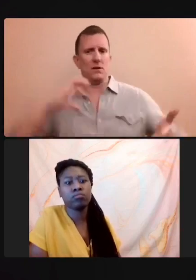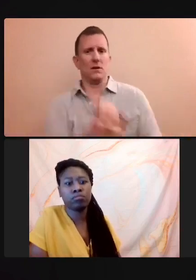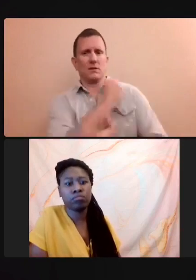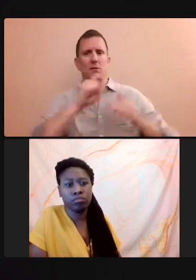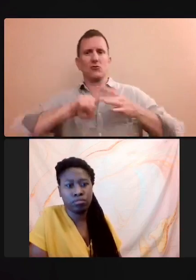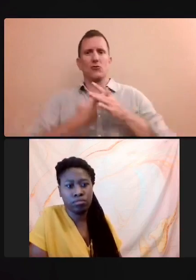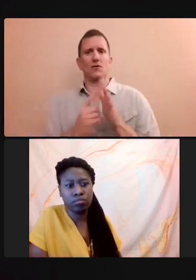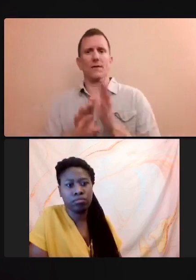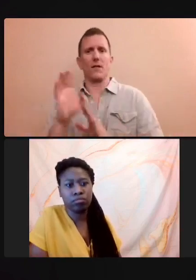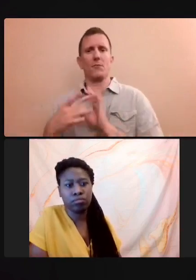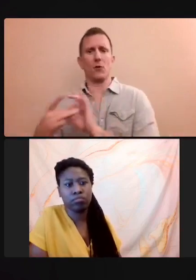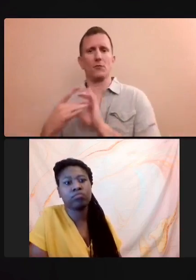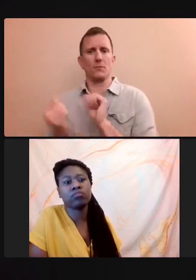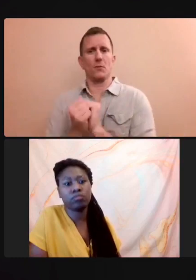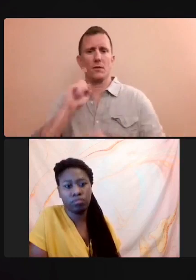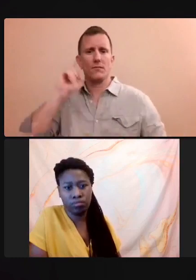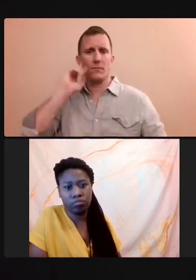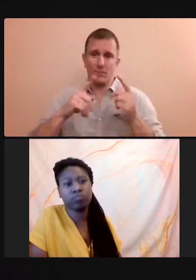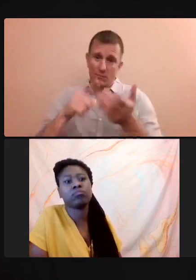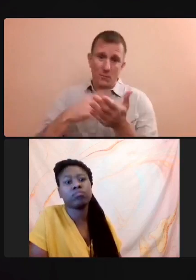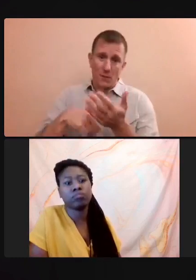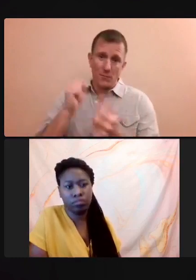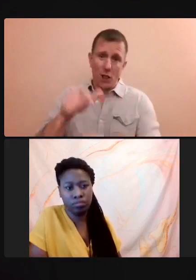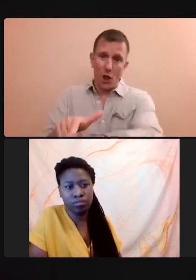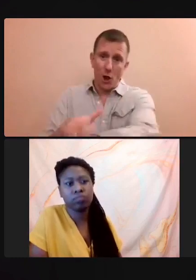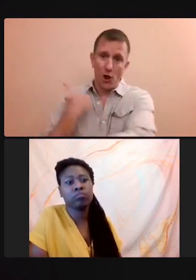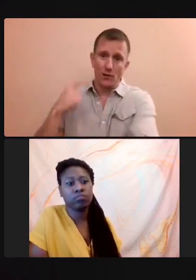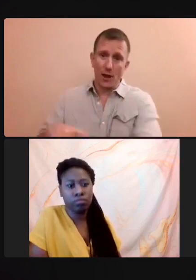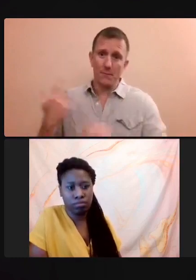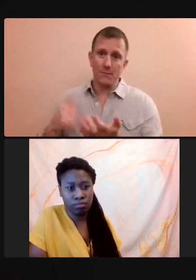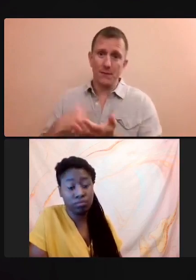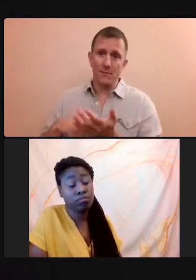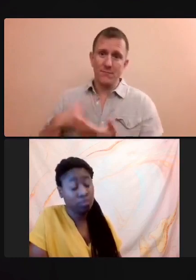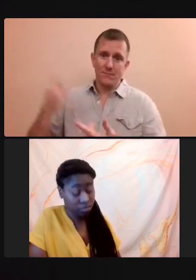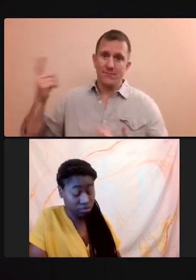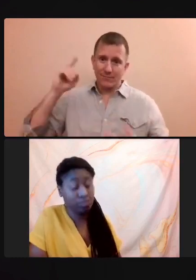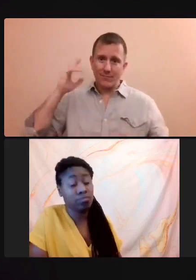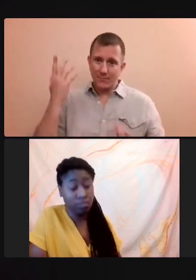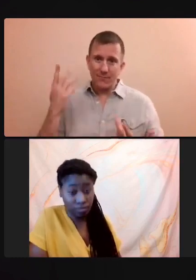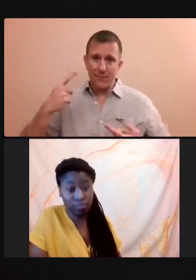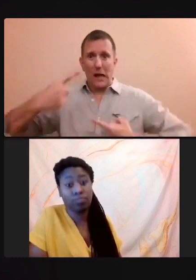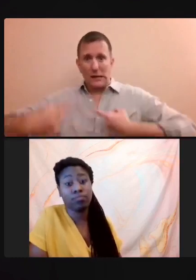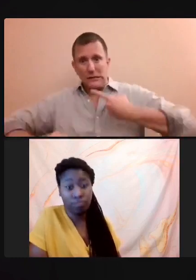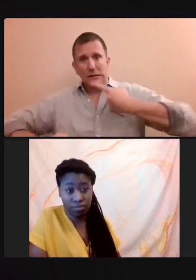that that's kind of built in there into that question is when should mentoring start? Should it be while you're learning the ASL courses